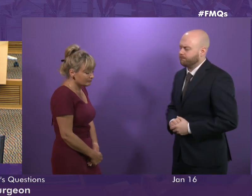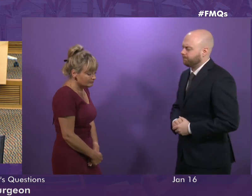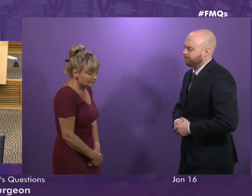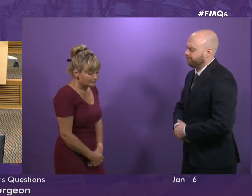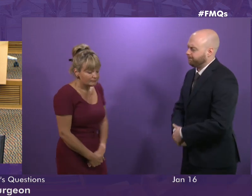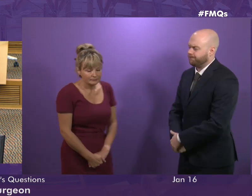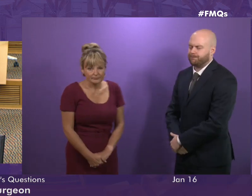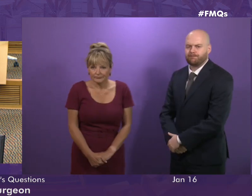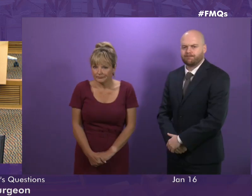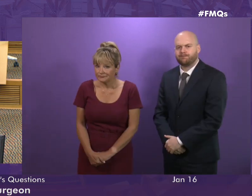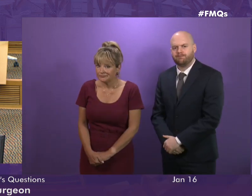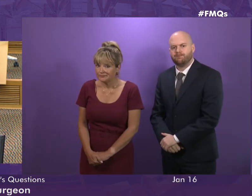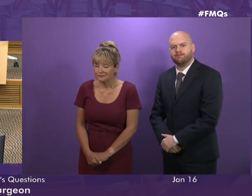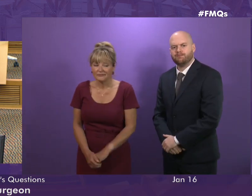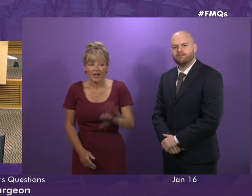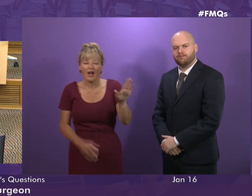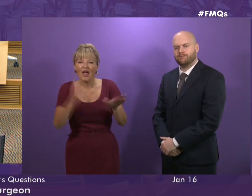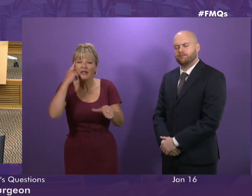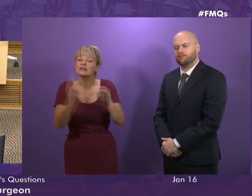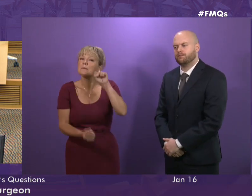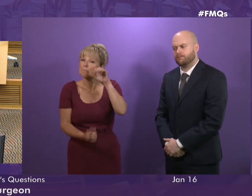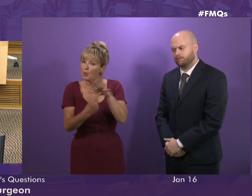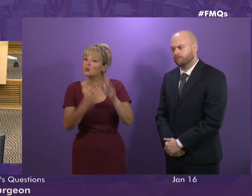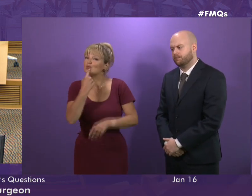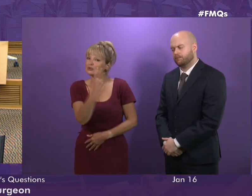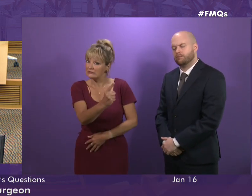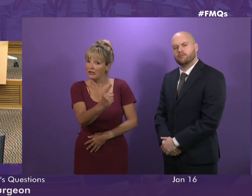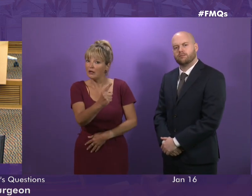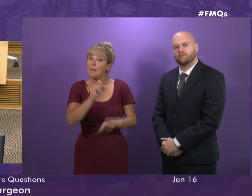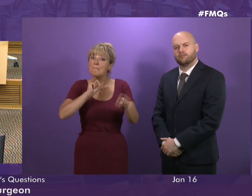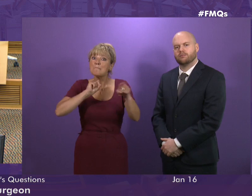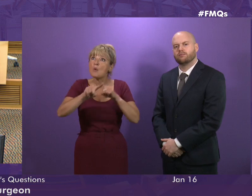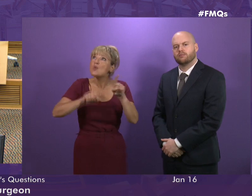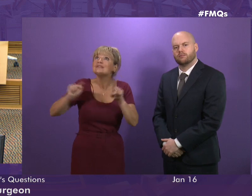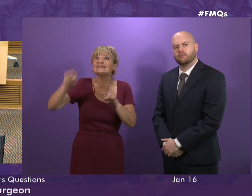The vast majority of elderly people in our care homes across the country get excellent